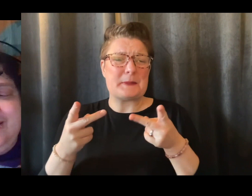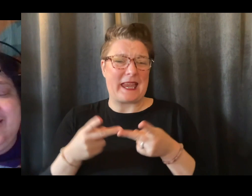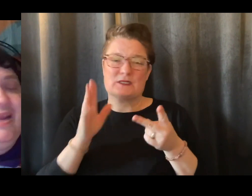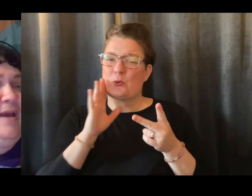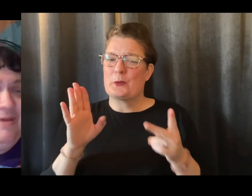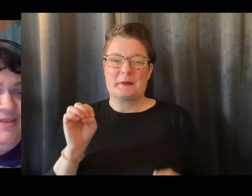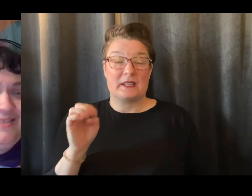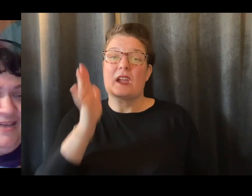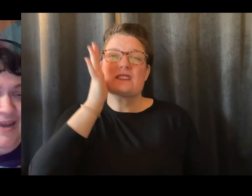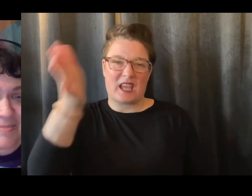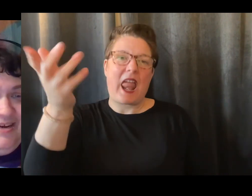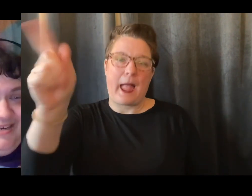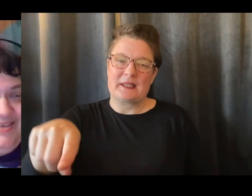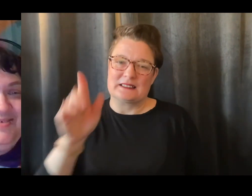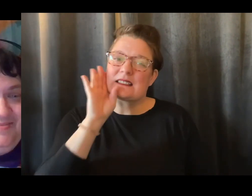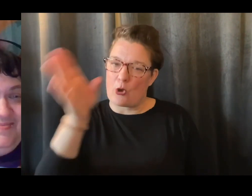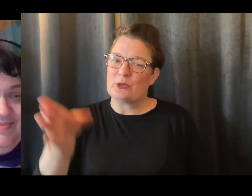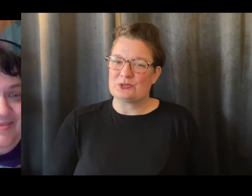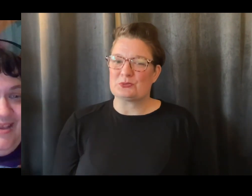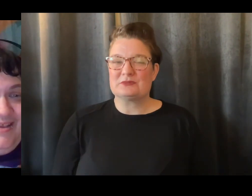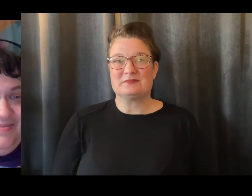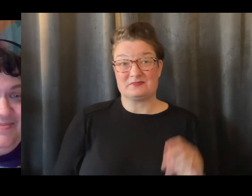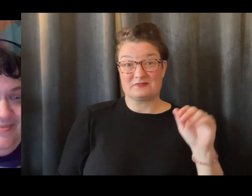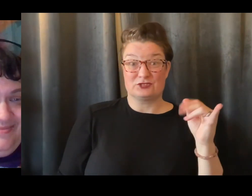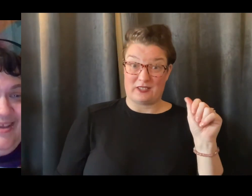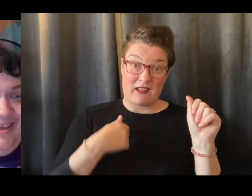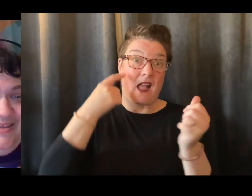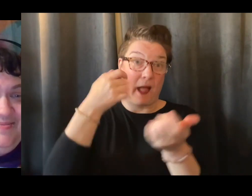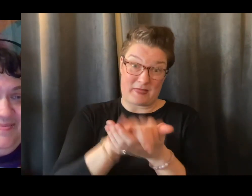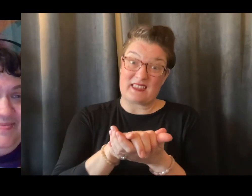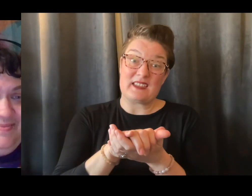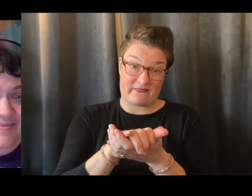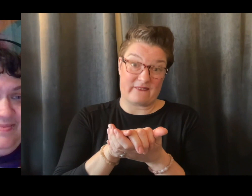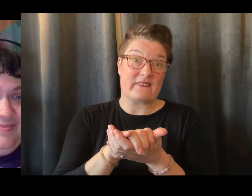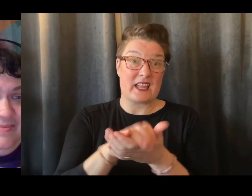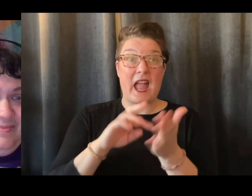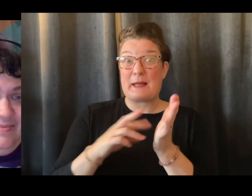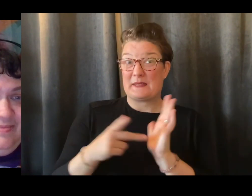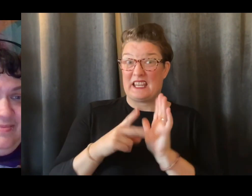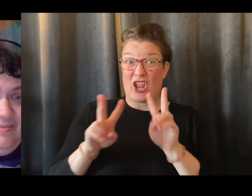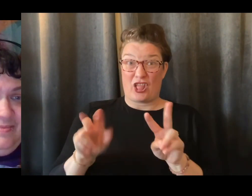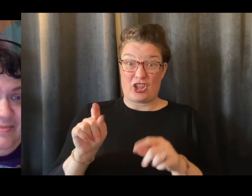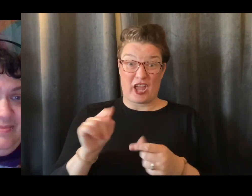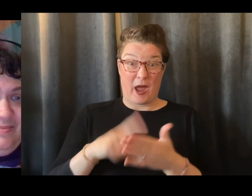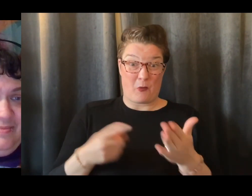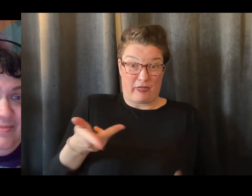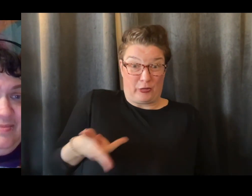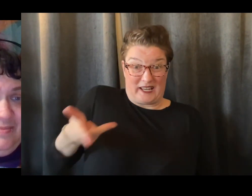Jna: I believe that. I mean, look at what the three of us have pulled off, and that's just the three of us. Nomy: mm-hmm.